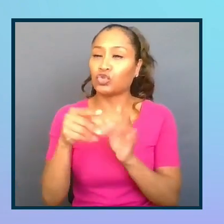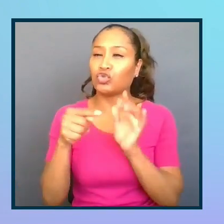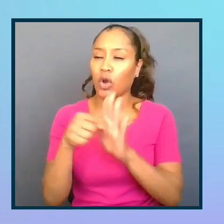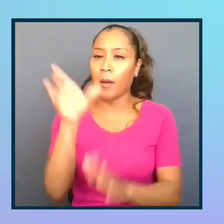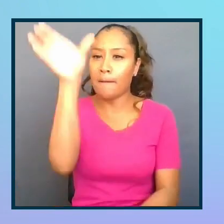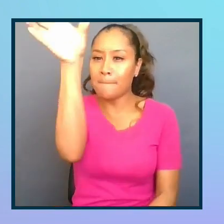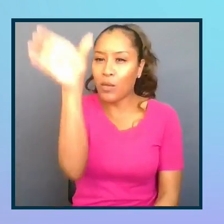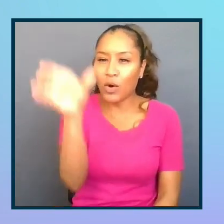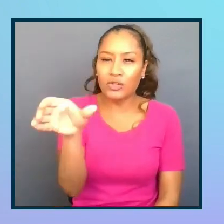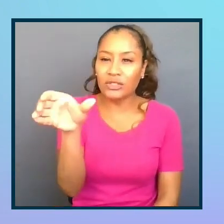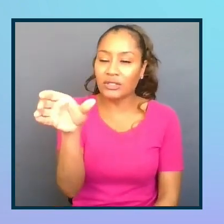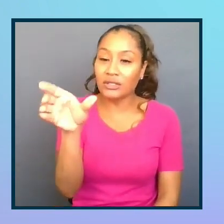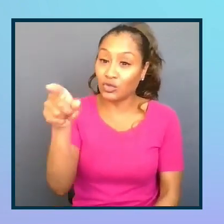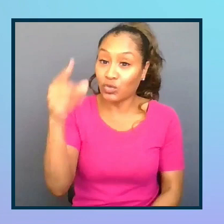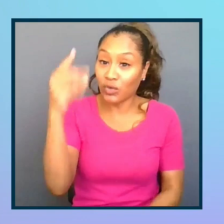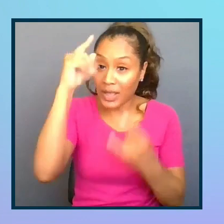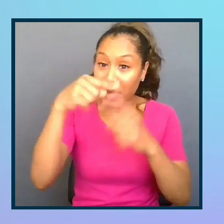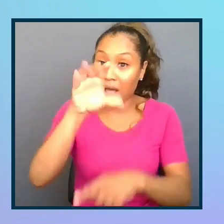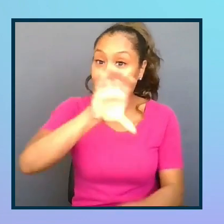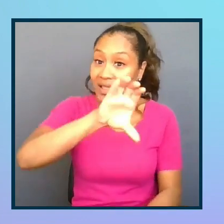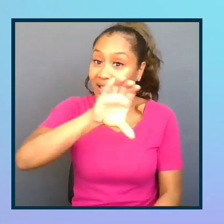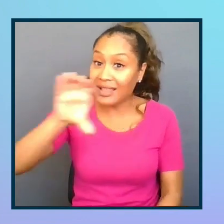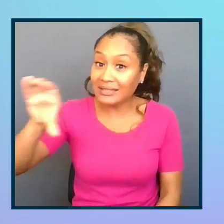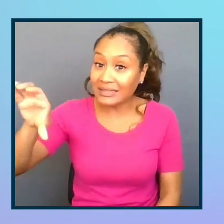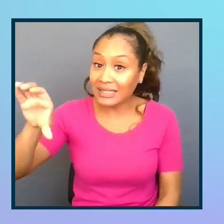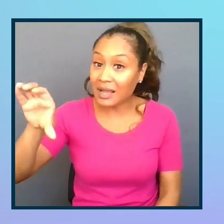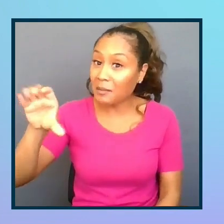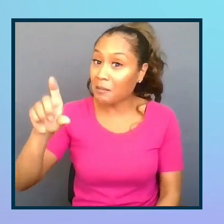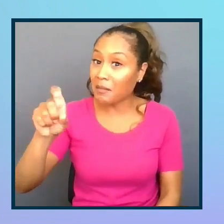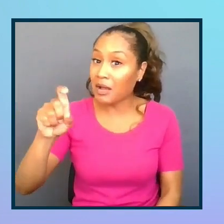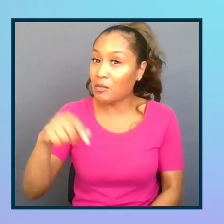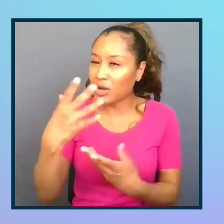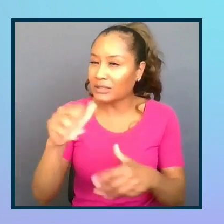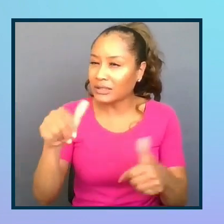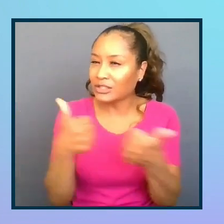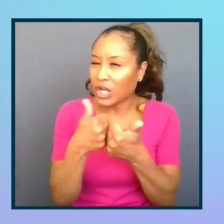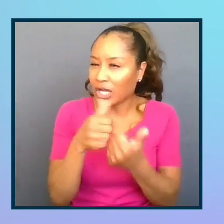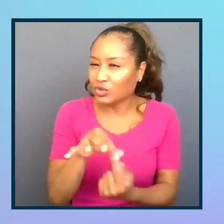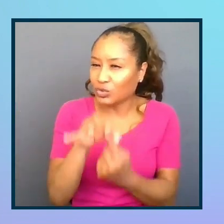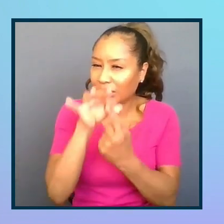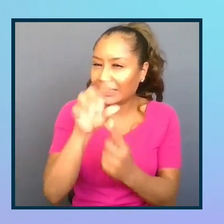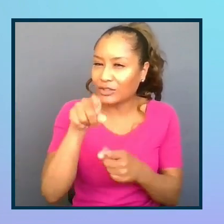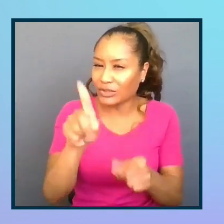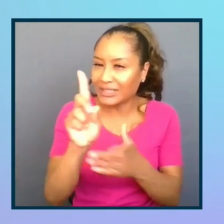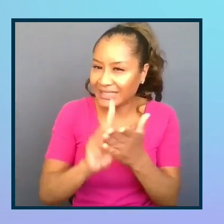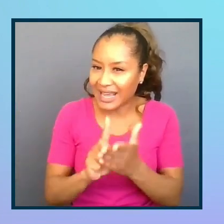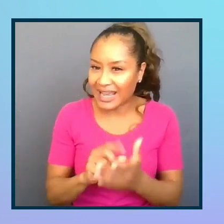And if so, did it present any unique challenges in design? Yeah, that's a really good one.